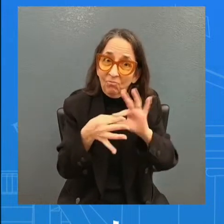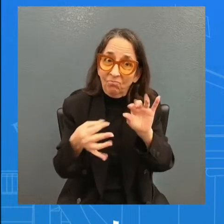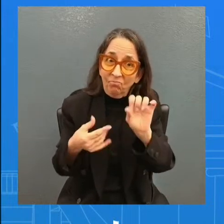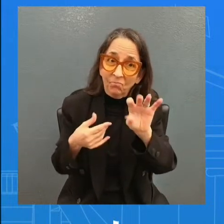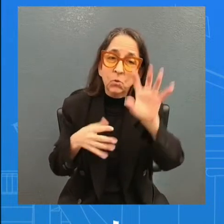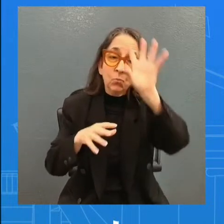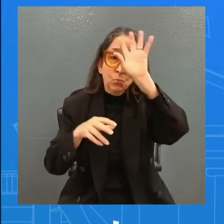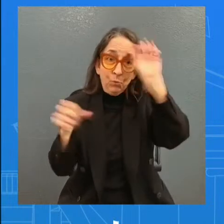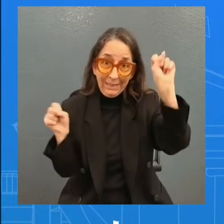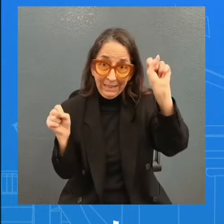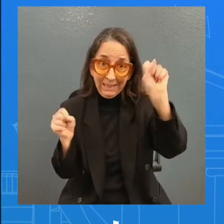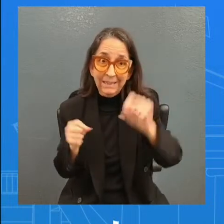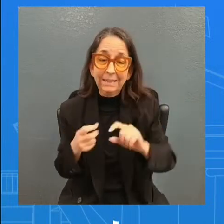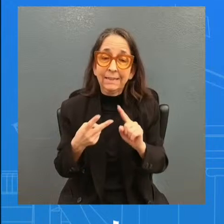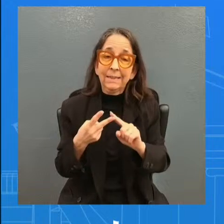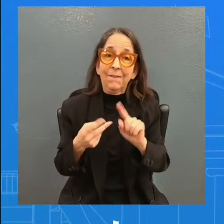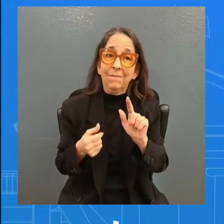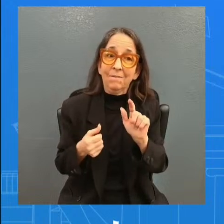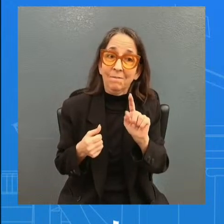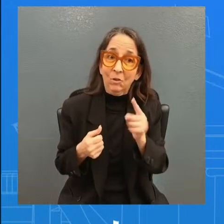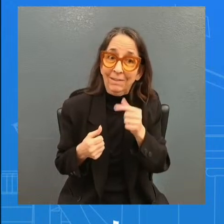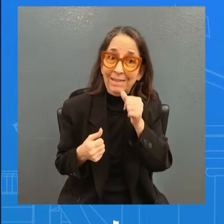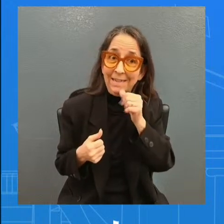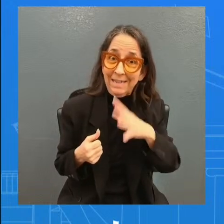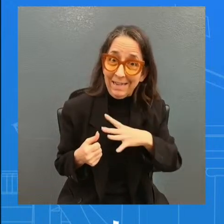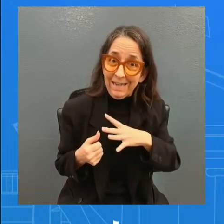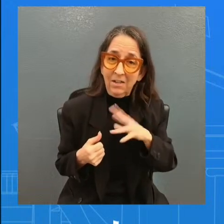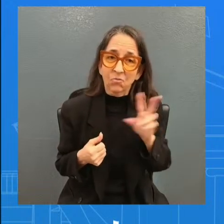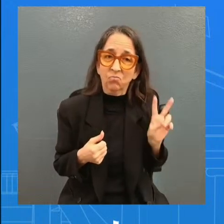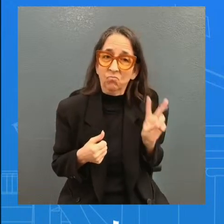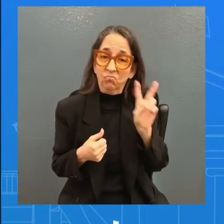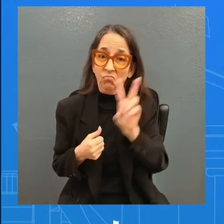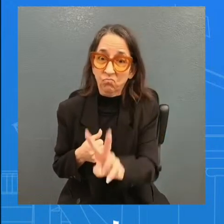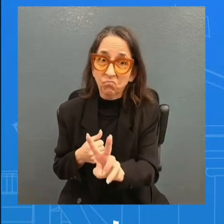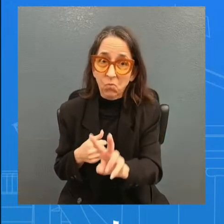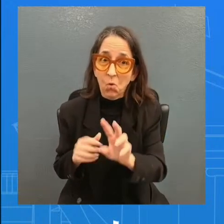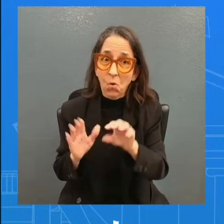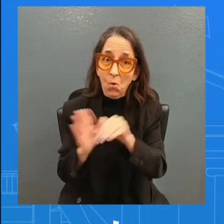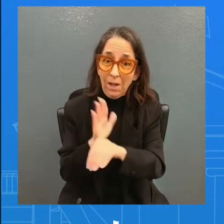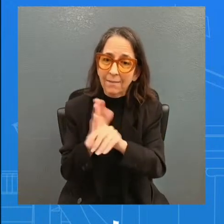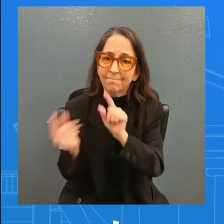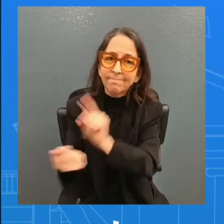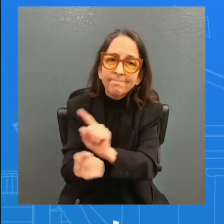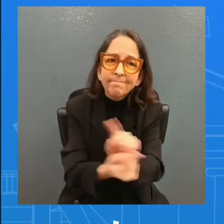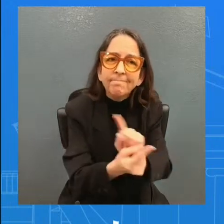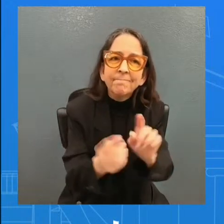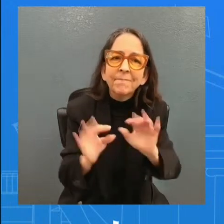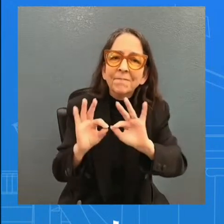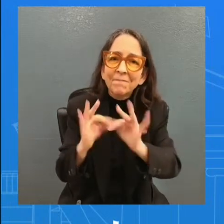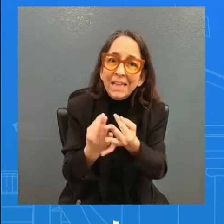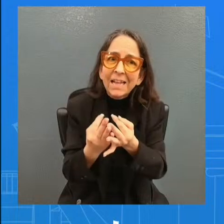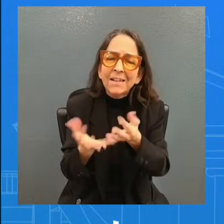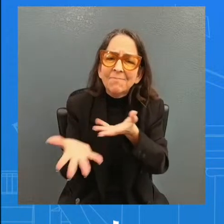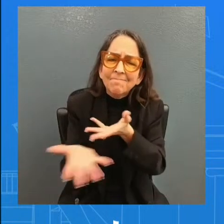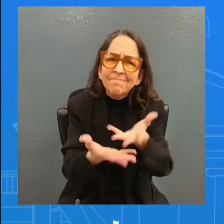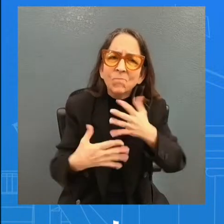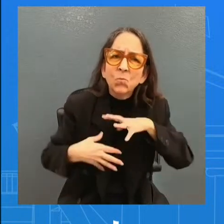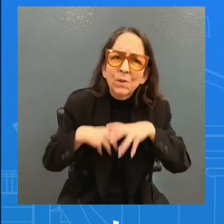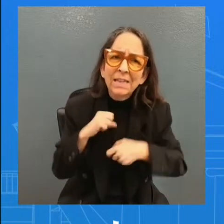And, sadly, that is something that you have seen them do many times over the last four years. When an awful event happens, they are there.